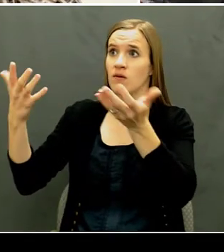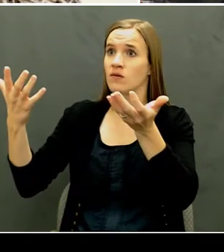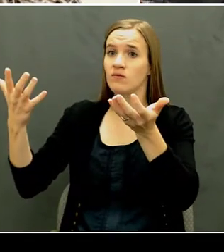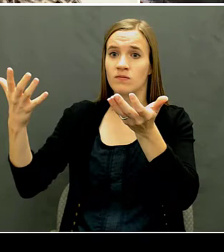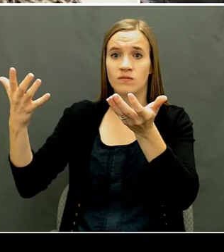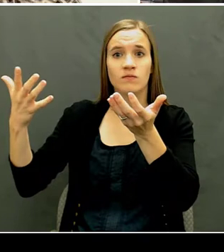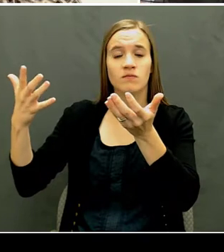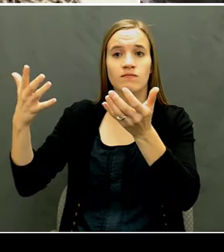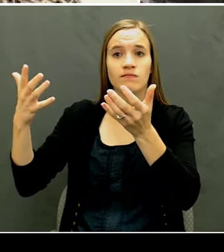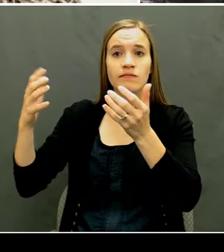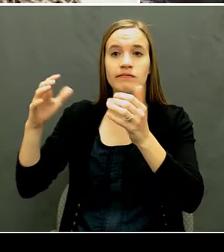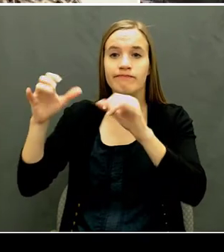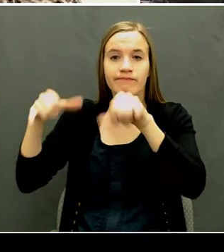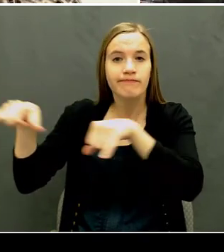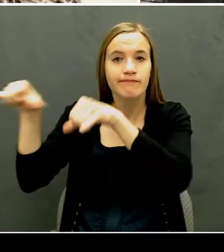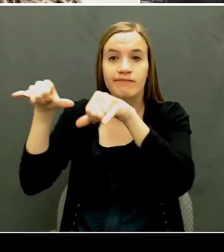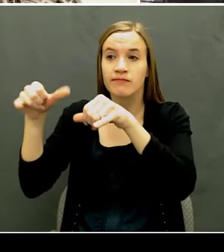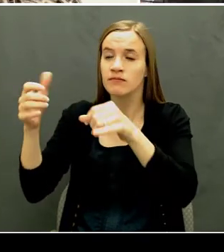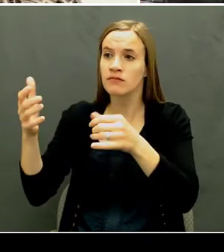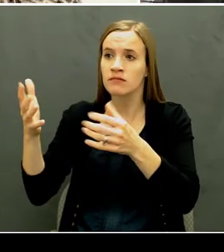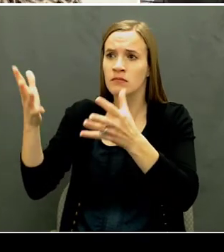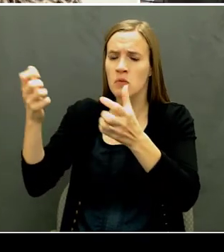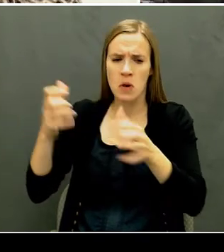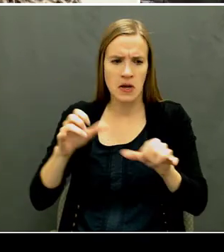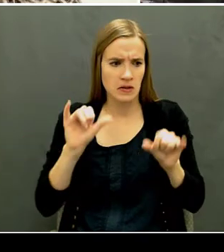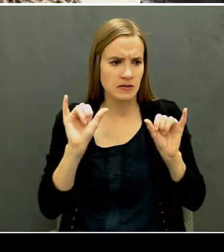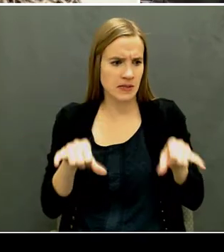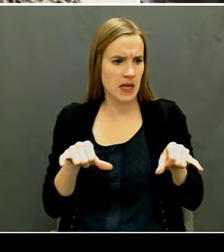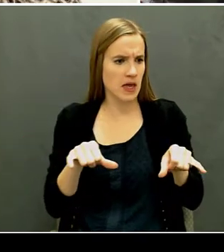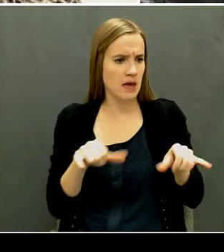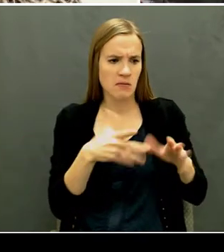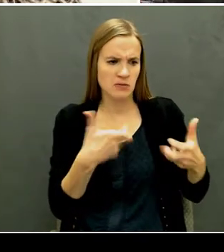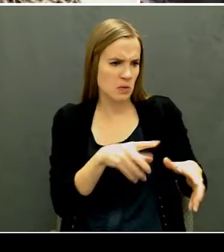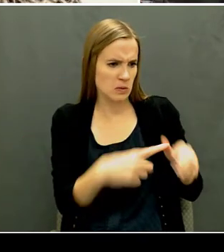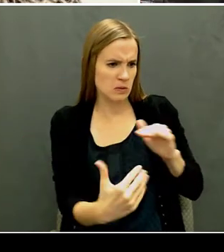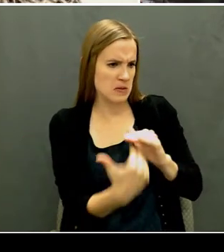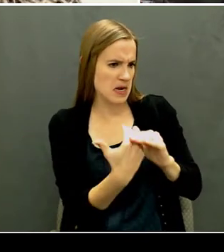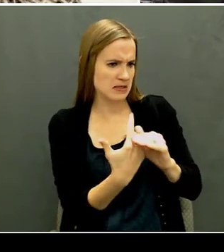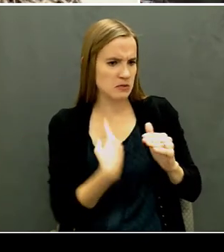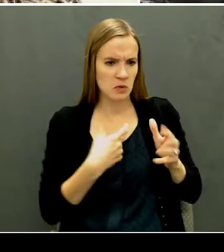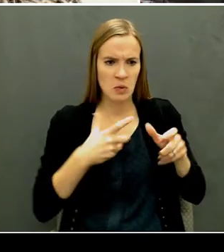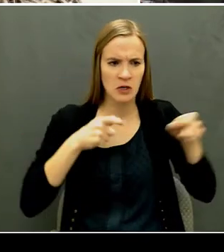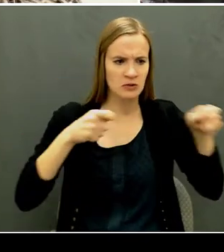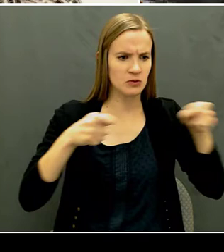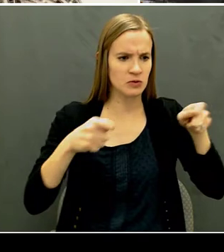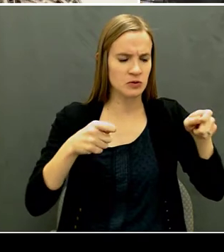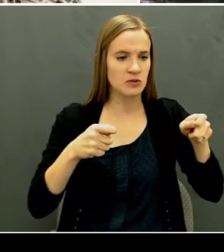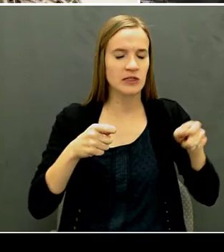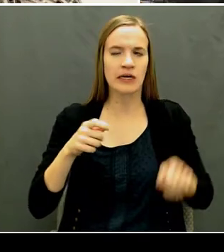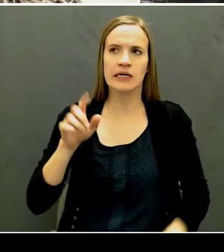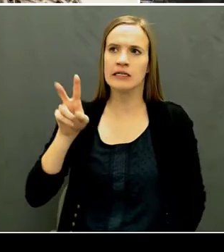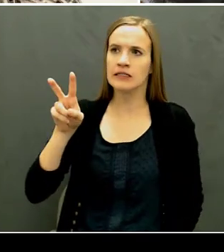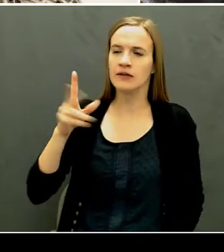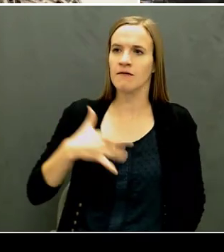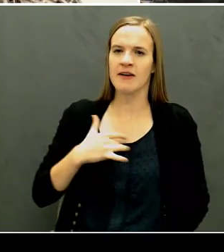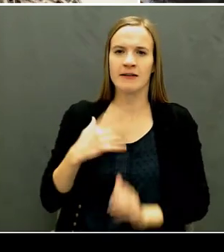stay the same so they could stay in charge. And so gradually when we started the support group, you